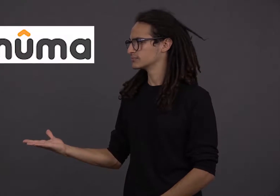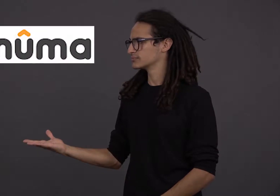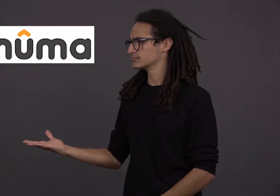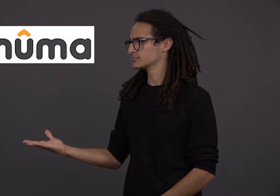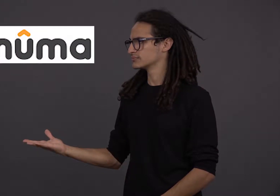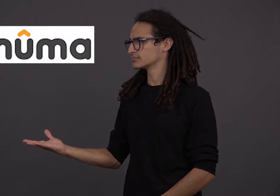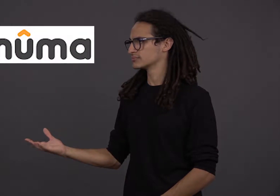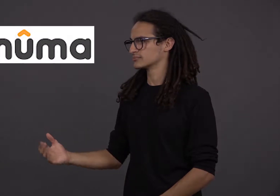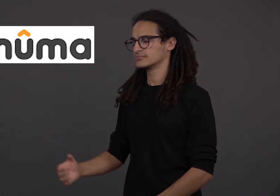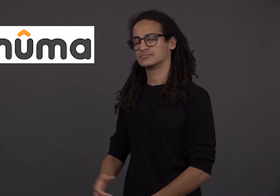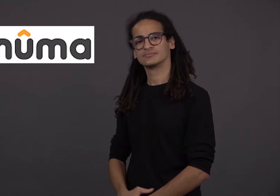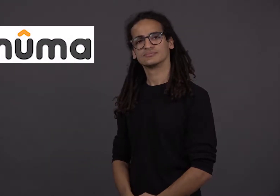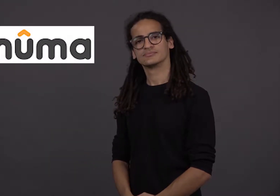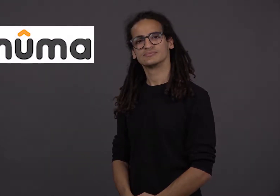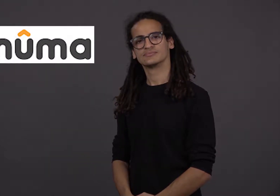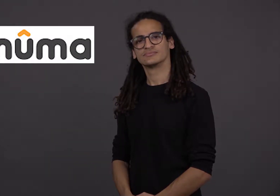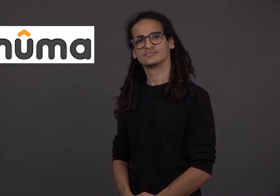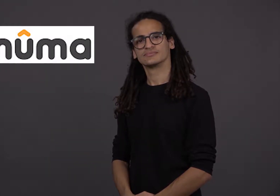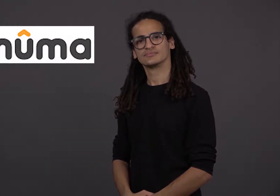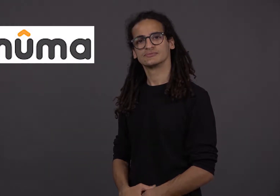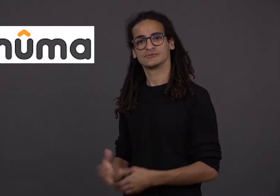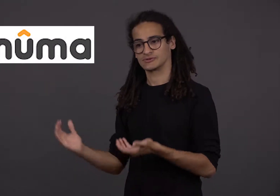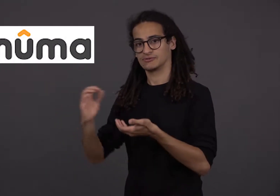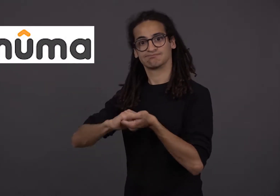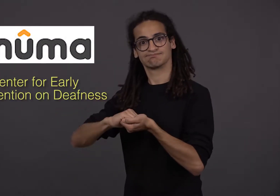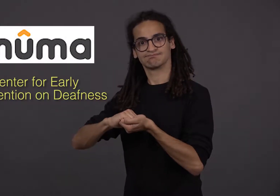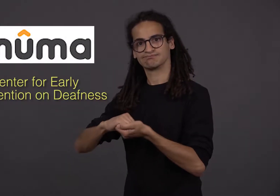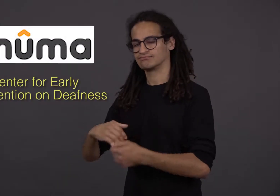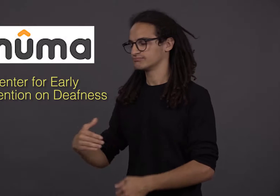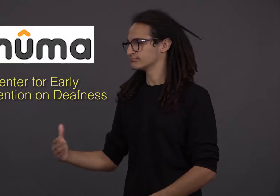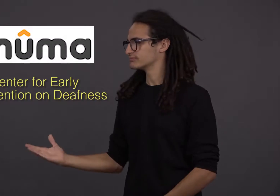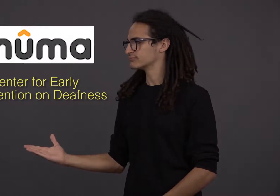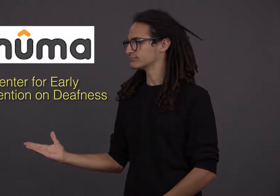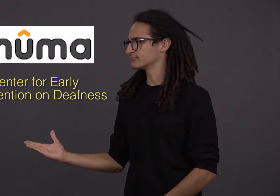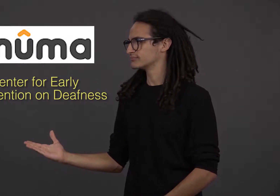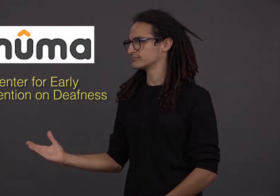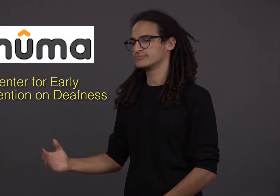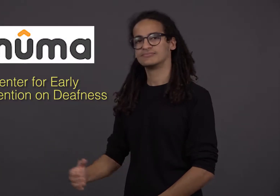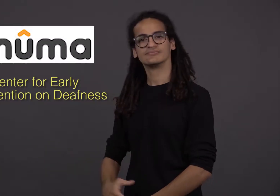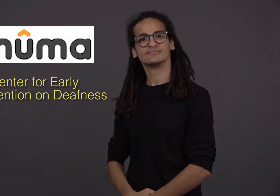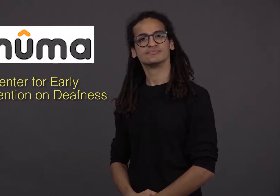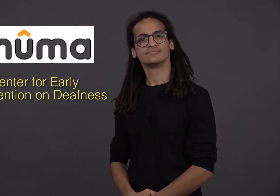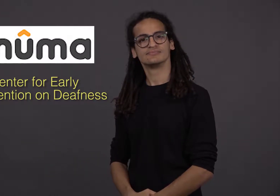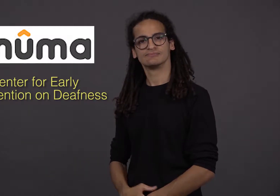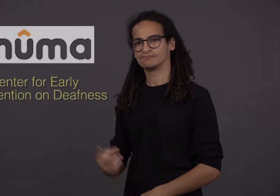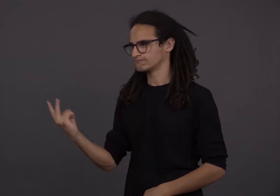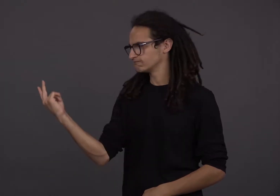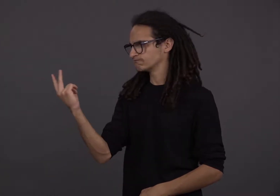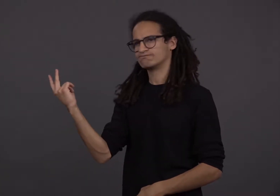developed by Enuma in partnership with the Center of Early Intervention on Deafness,